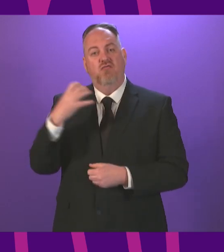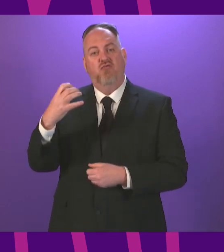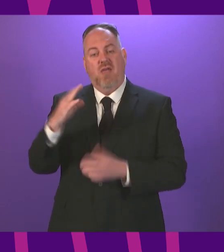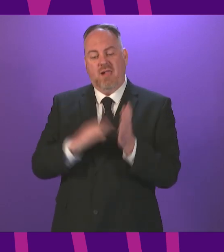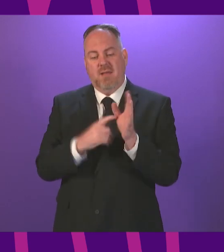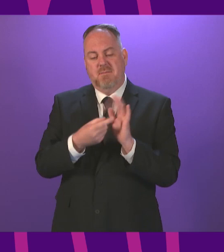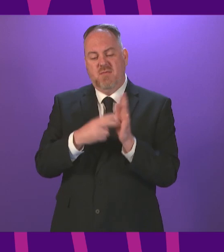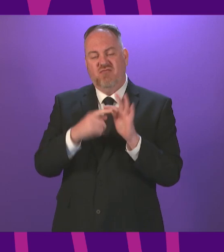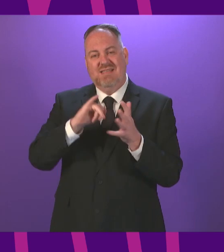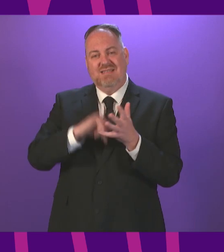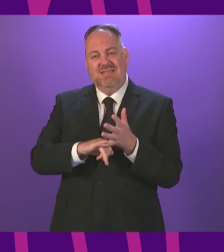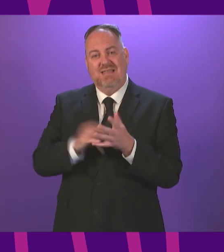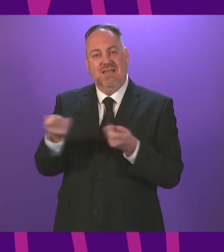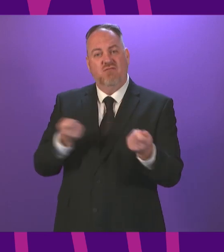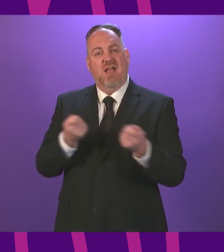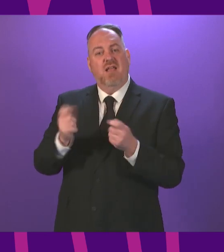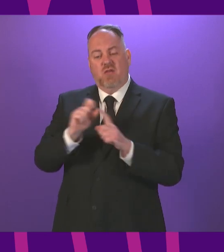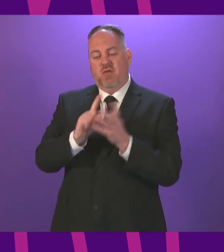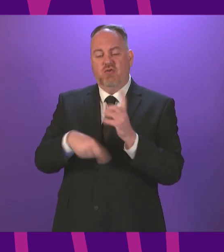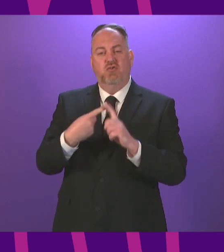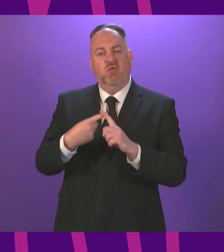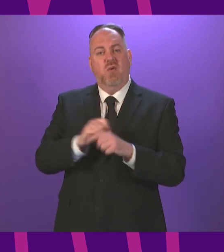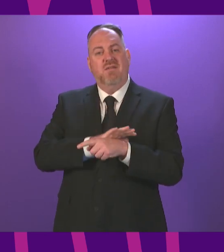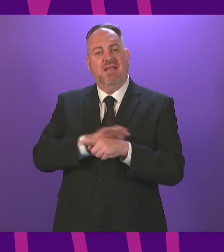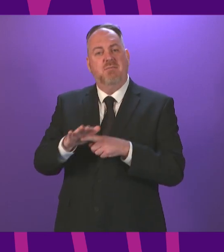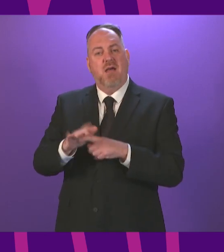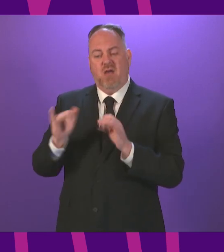of Edinburgh’s award scheme, which he created for young people; and 20 years as the president